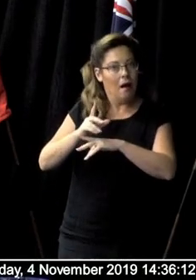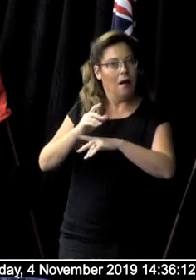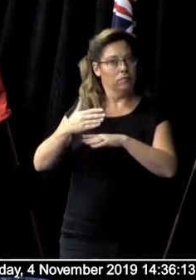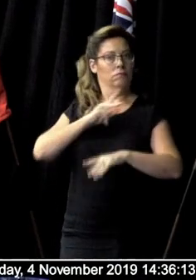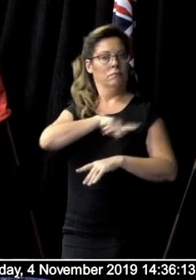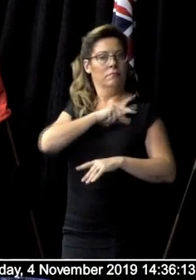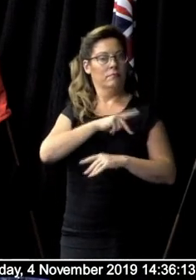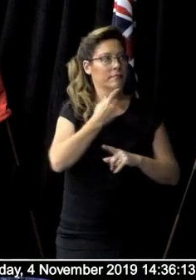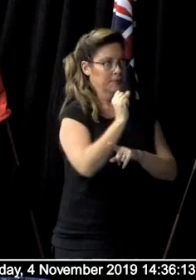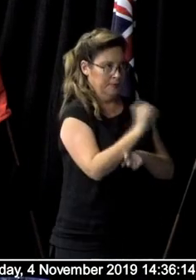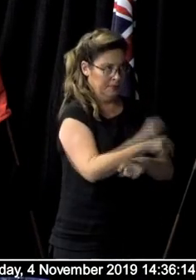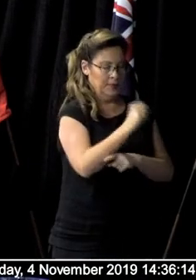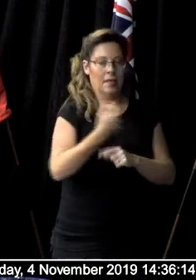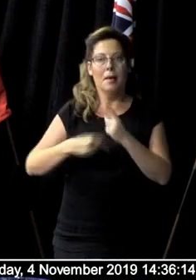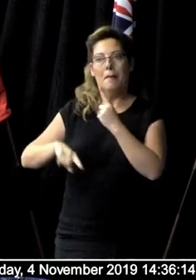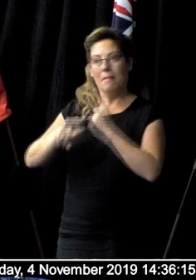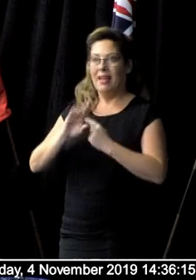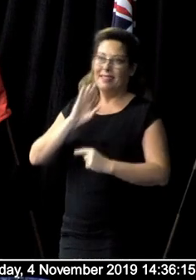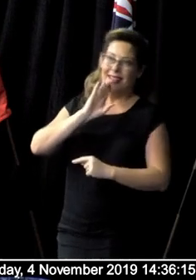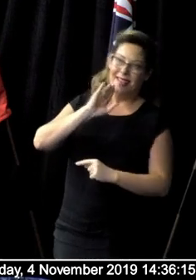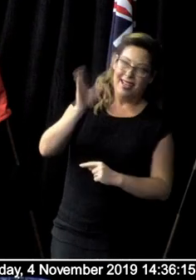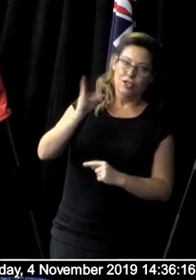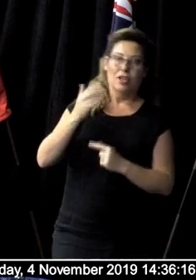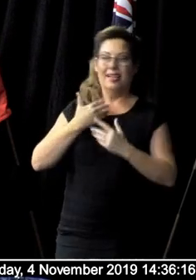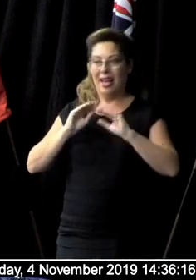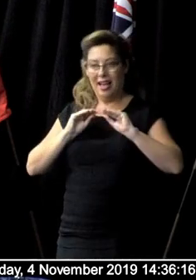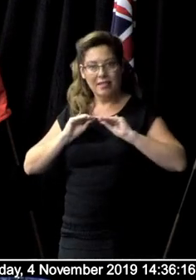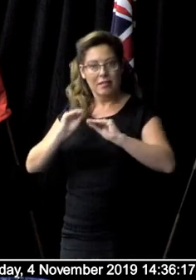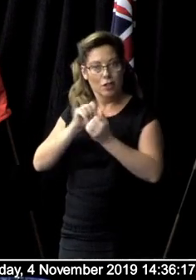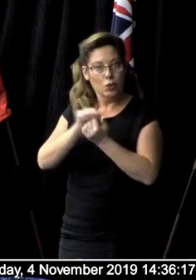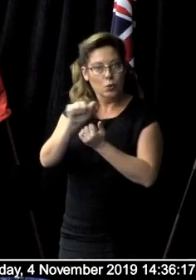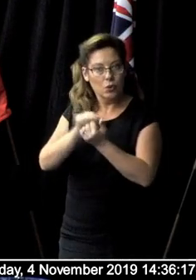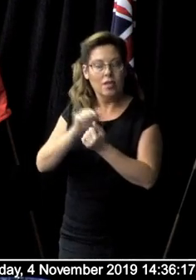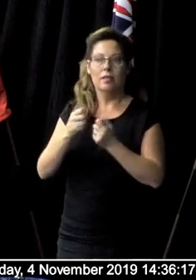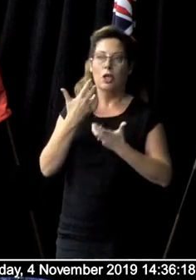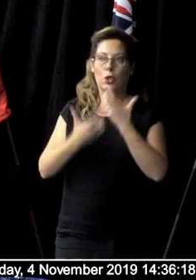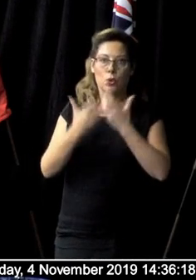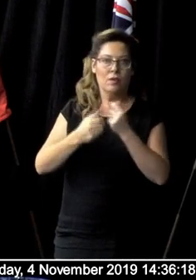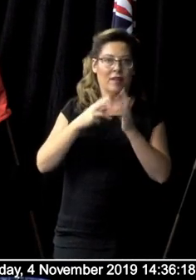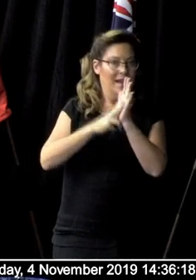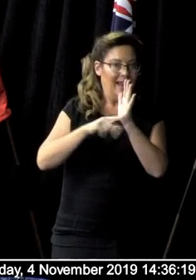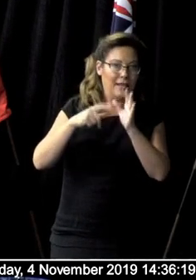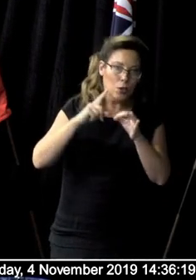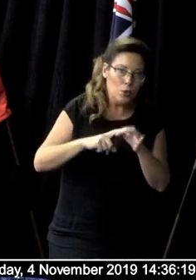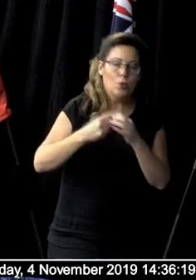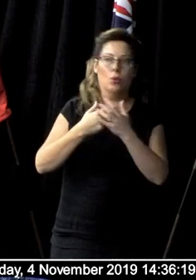And you’ve lectured and tutored at various universities including UQ, Griffith, Charles Sturt, and QUT?